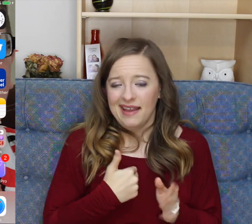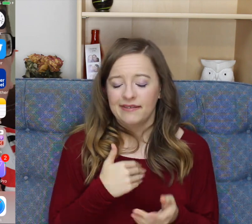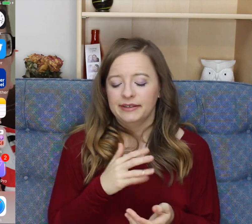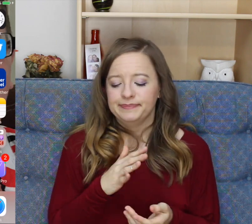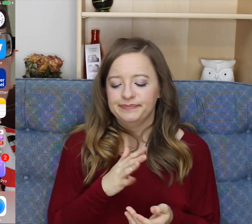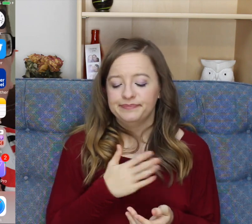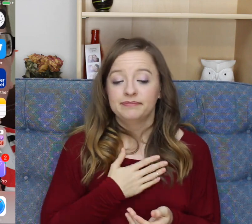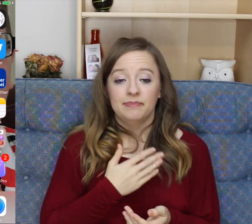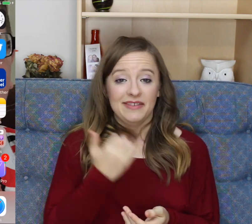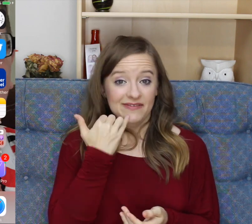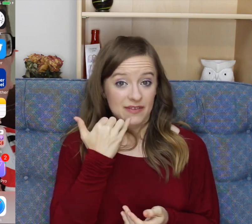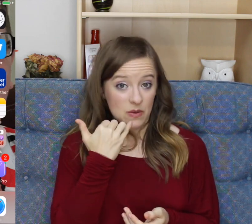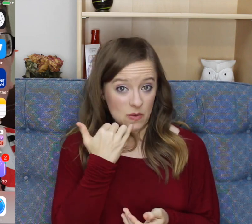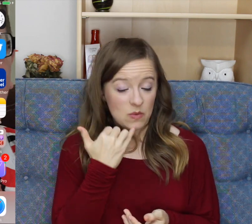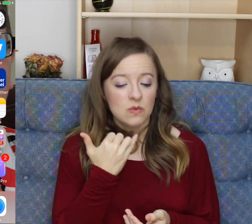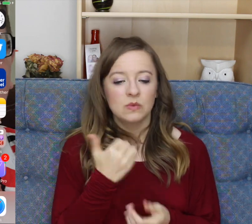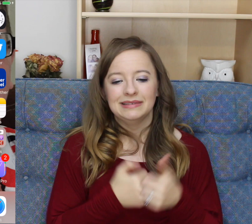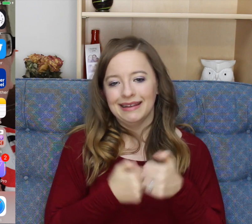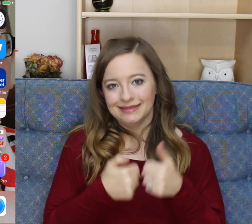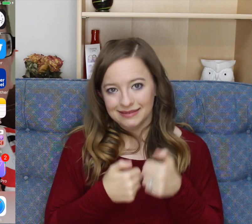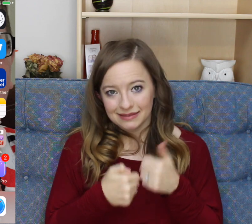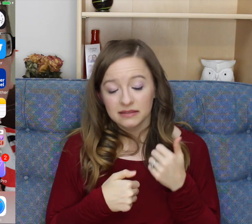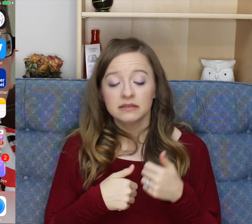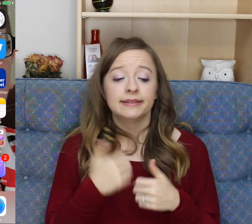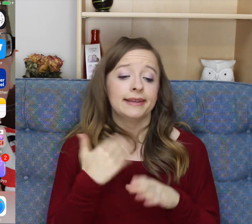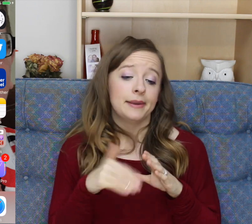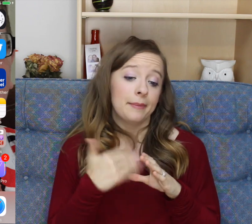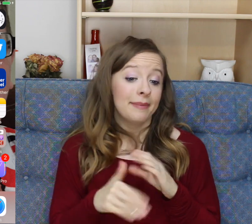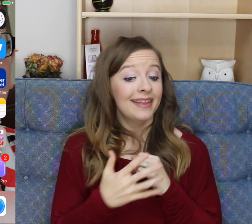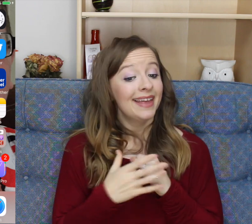So on the bottom I just have my phone, my text messages,